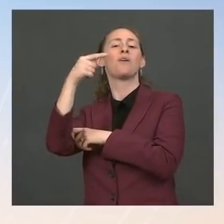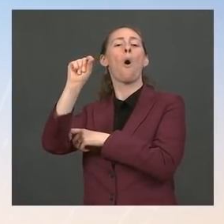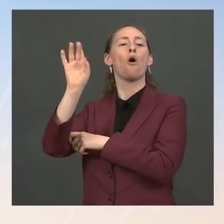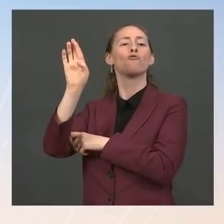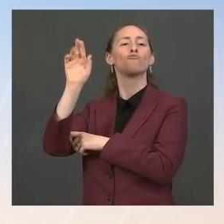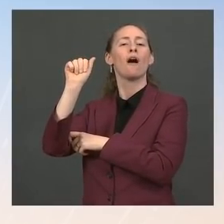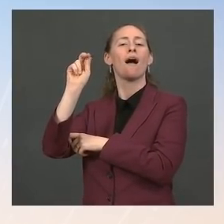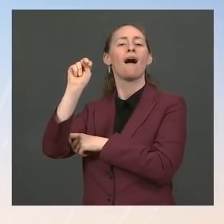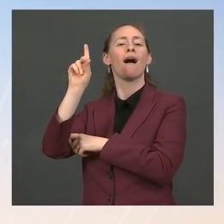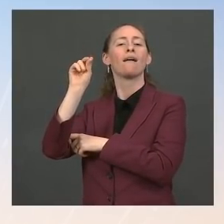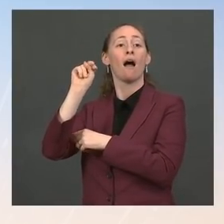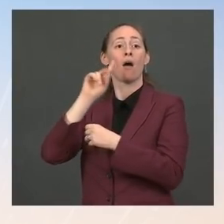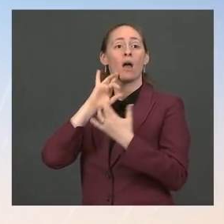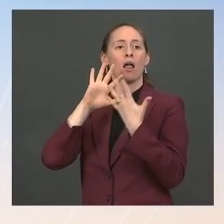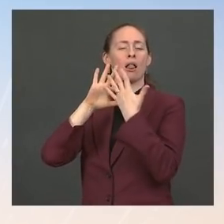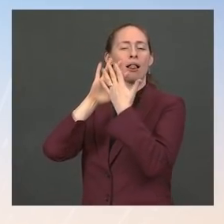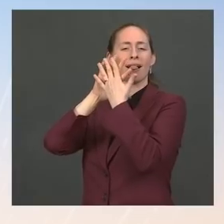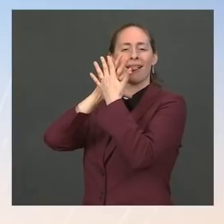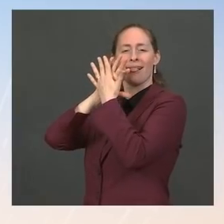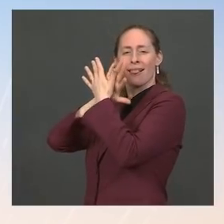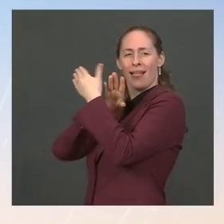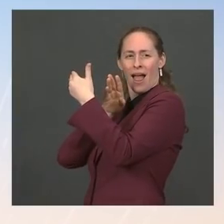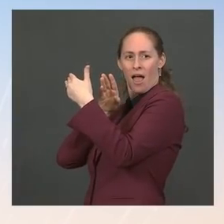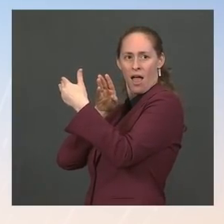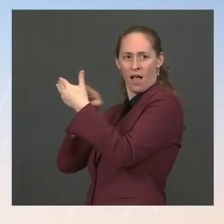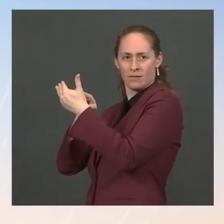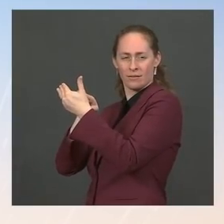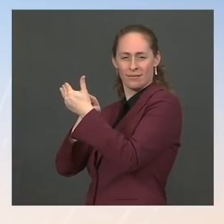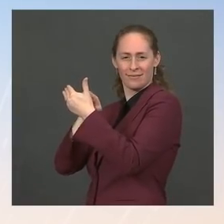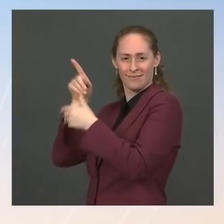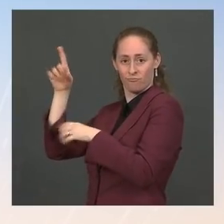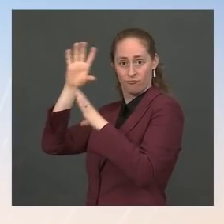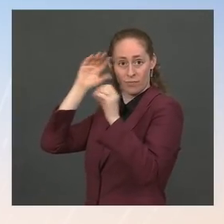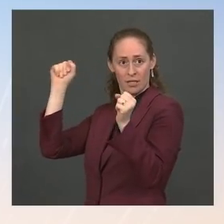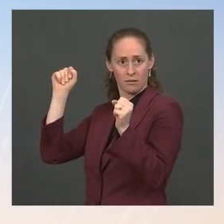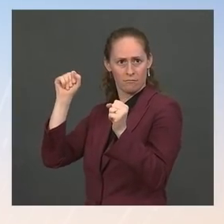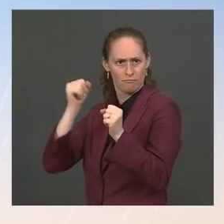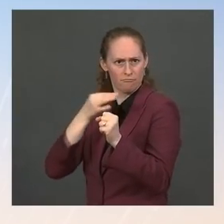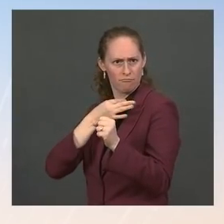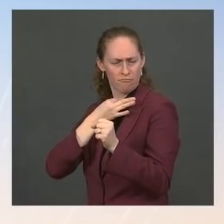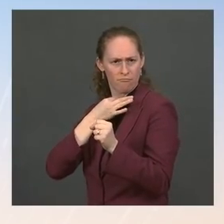focused on it or thinking about it. The Press: The President said when he came into office on Inauguration Day -- he said he was going to help